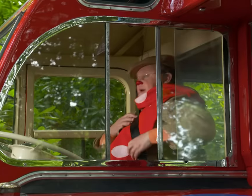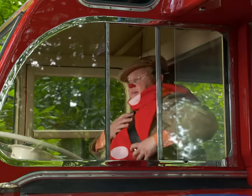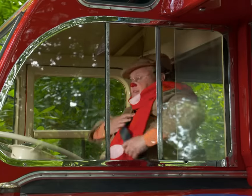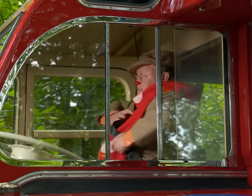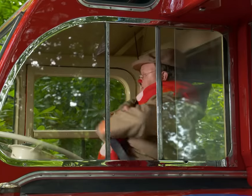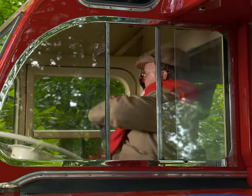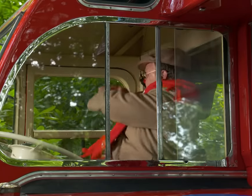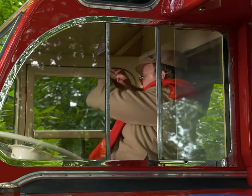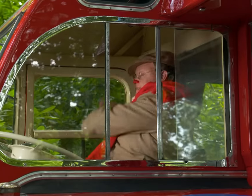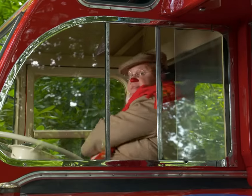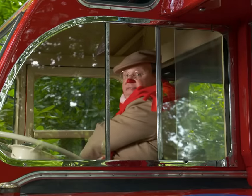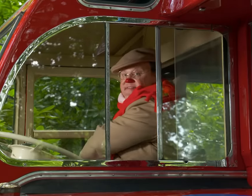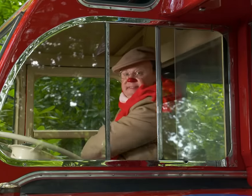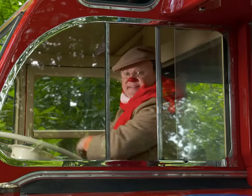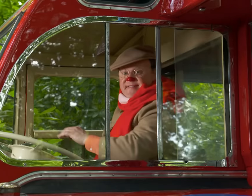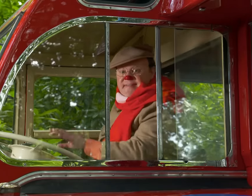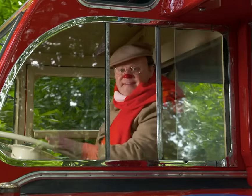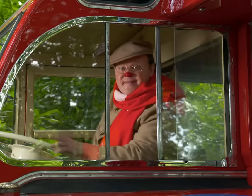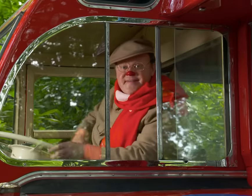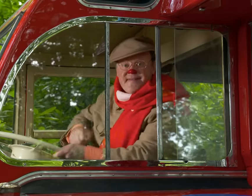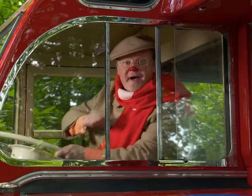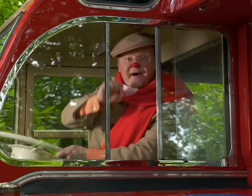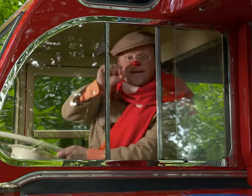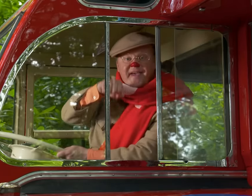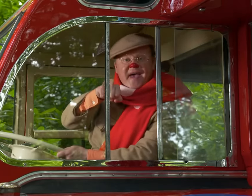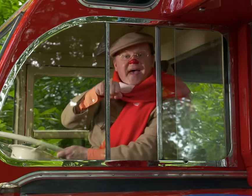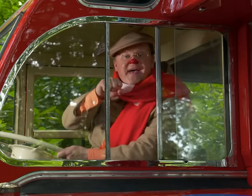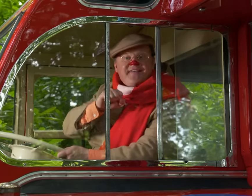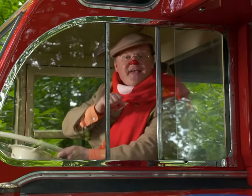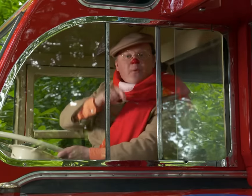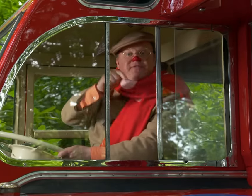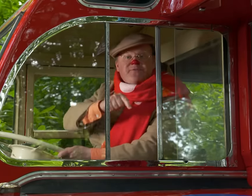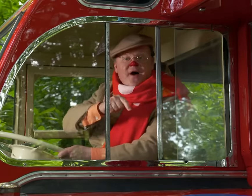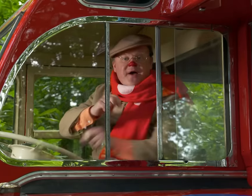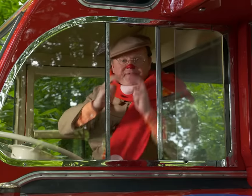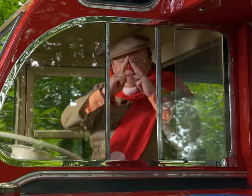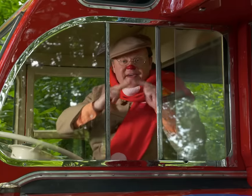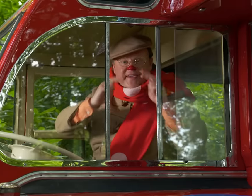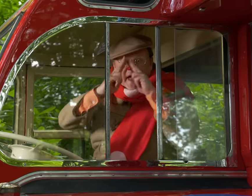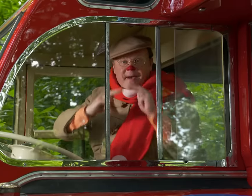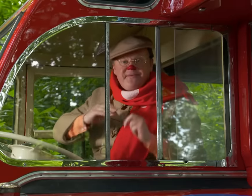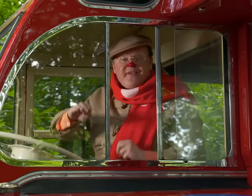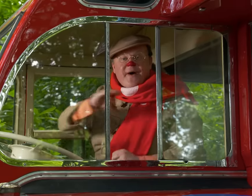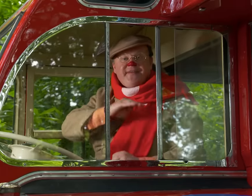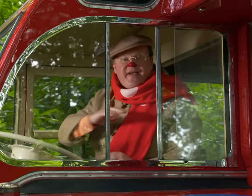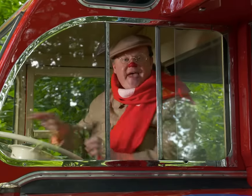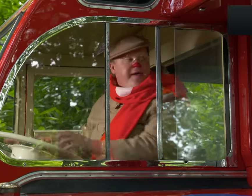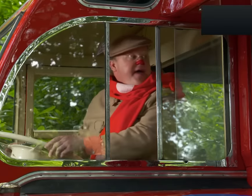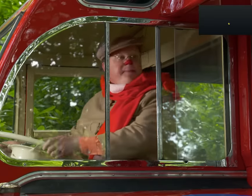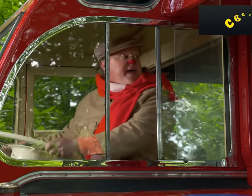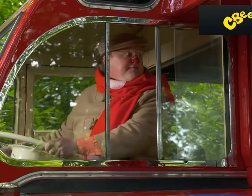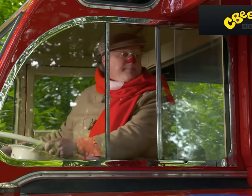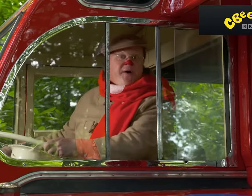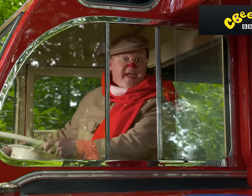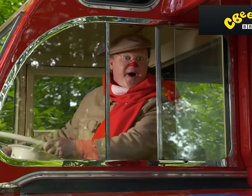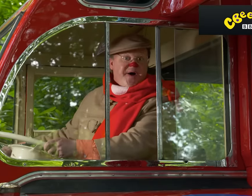have we arrived at the campsite grandad tumble uh yes we've arrived at the campsite everybody off